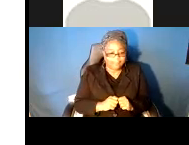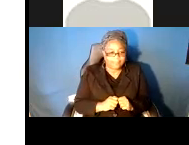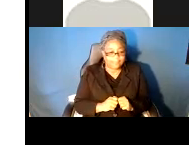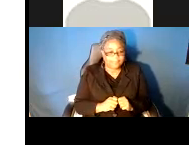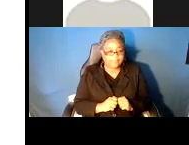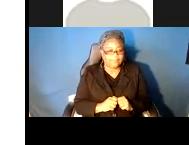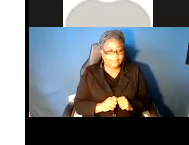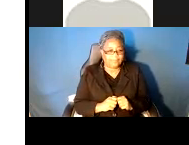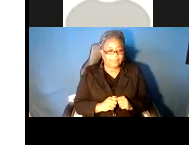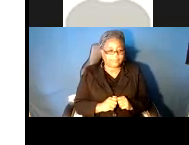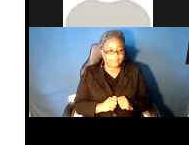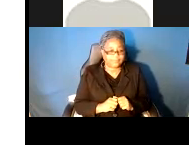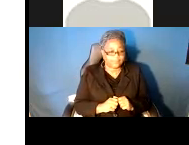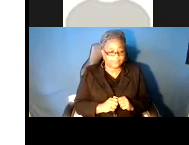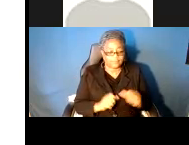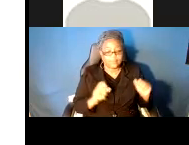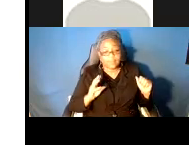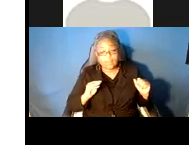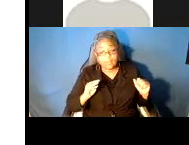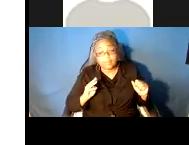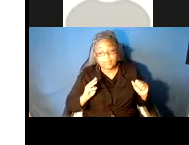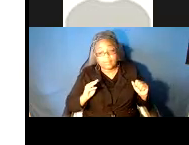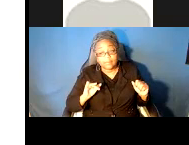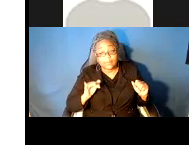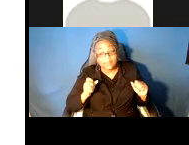Masami? Yes. I hate to interrupt.